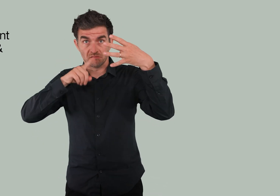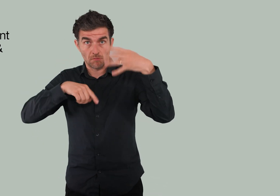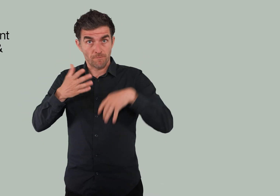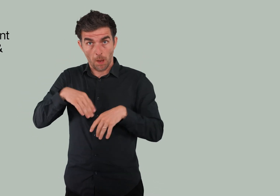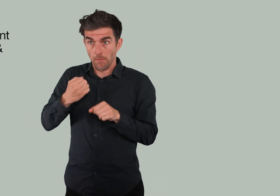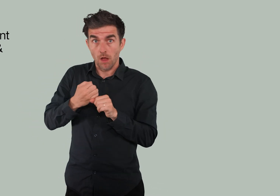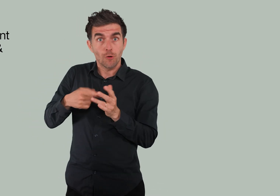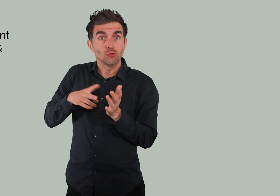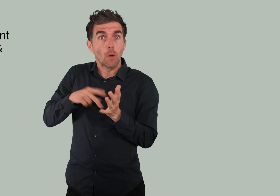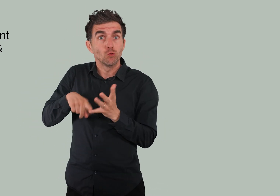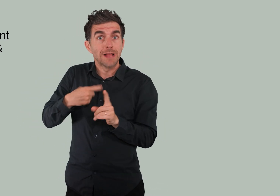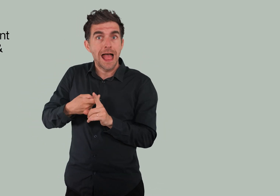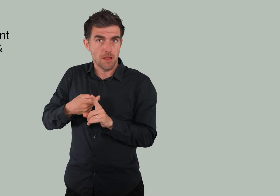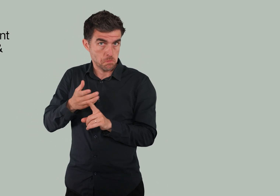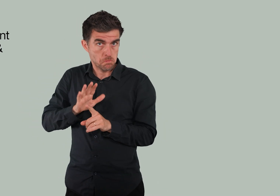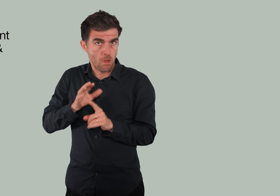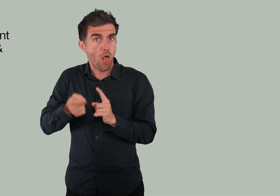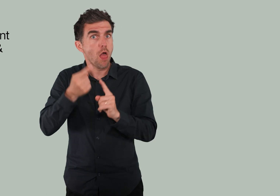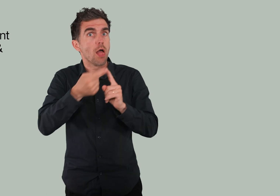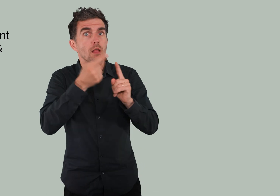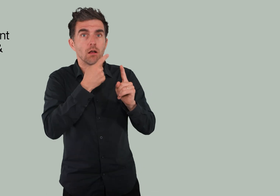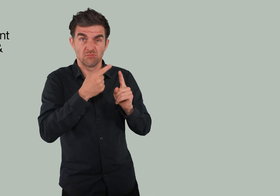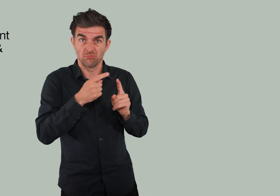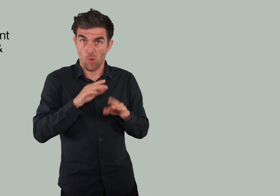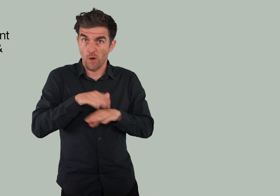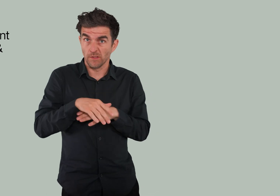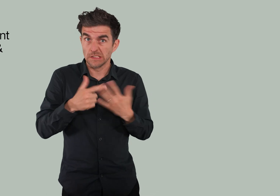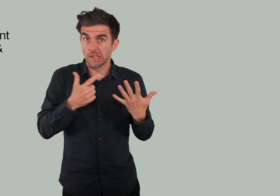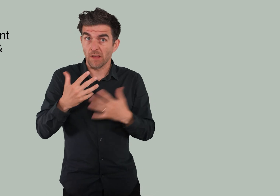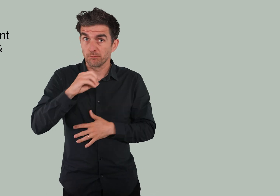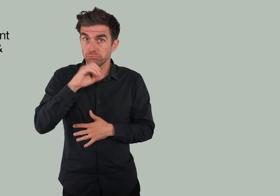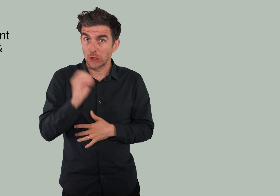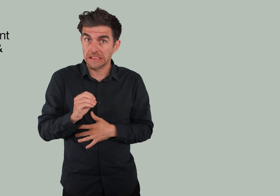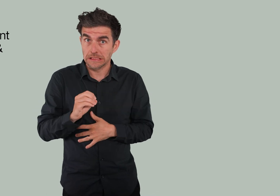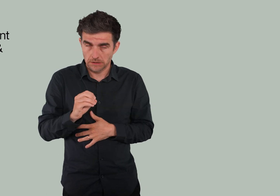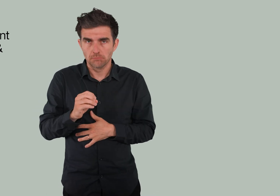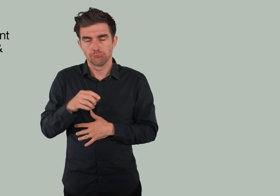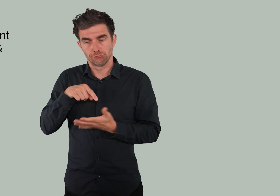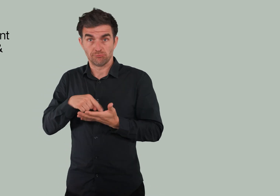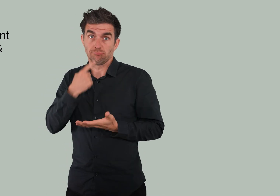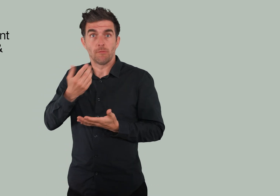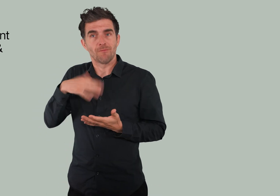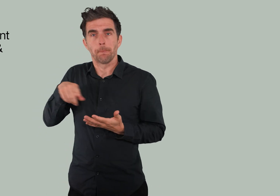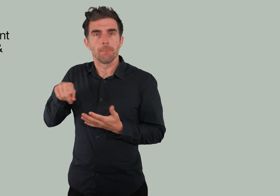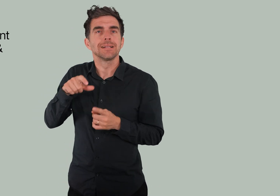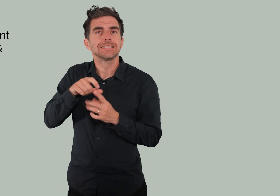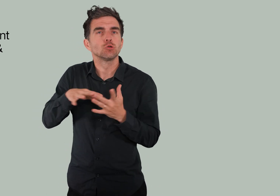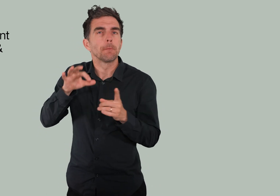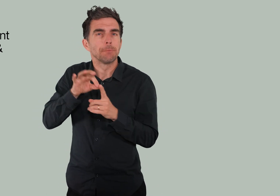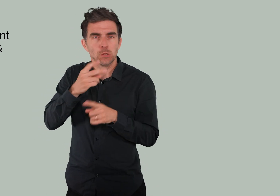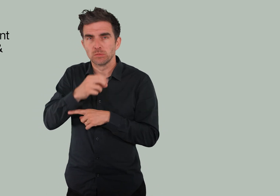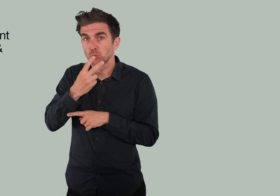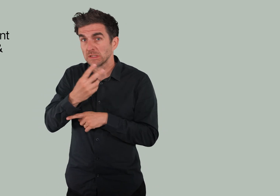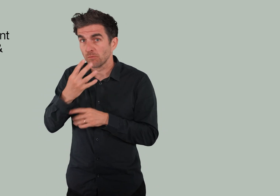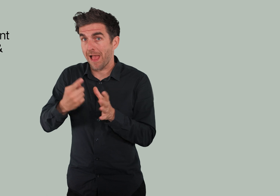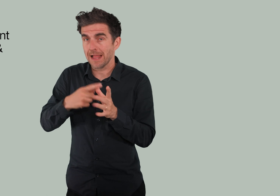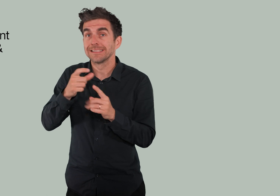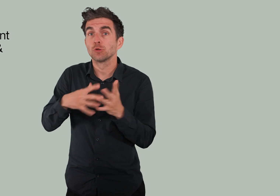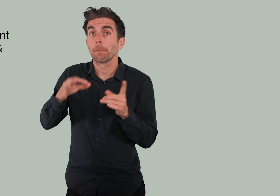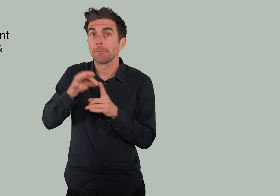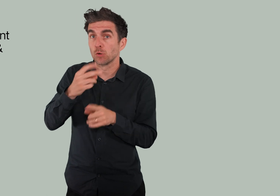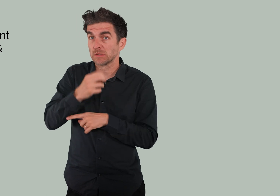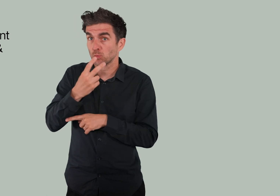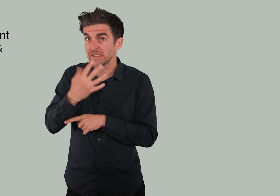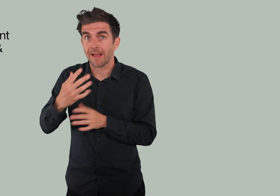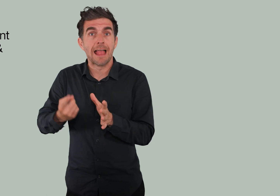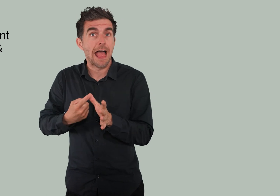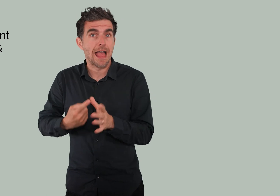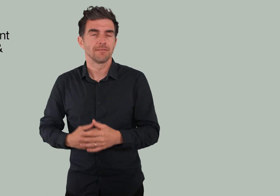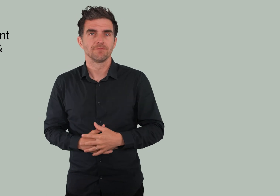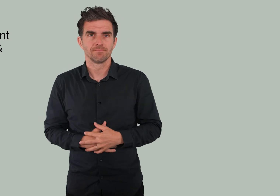searches result in people accessing sites other than GOV.UK (DWP, 2024a; DWP, 2025a).